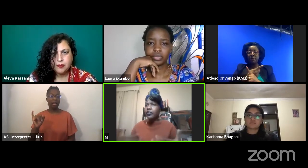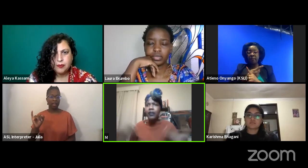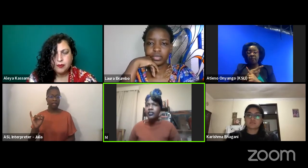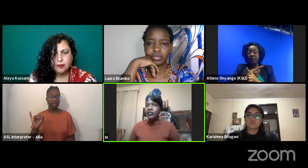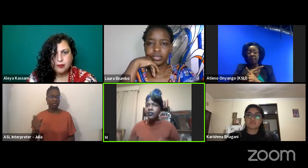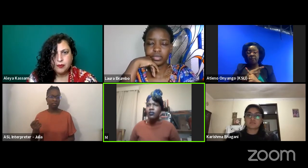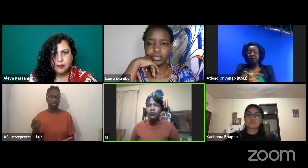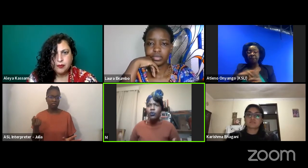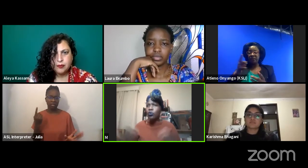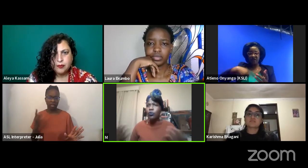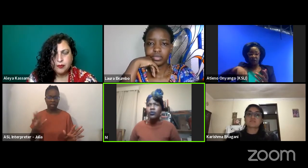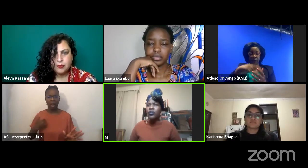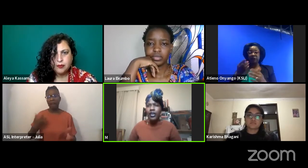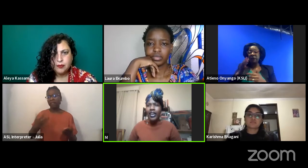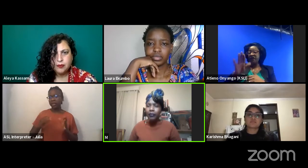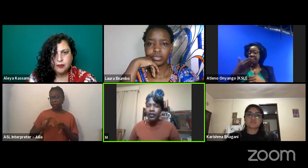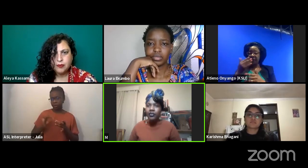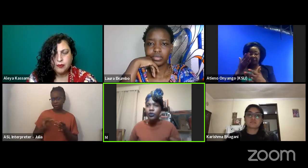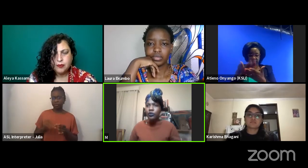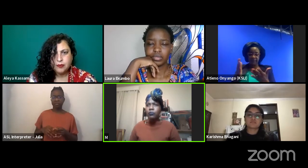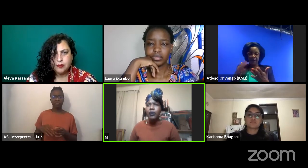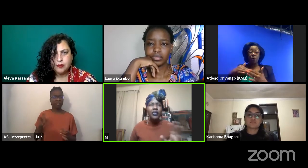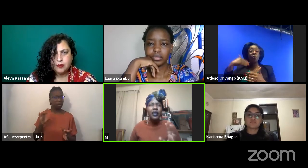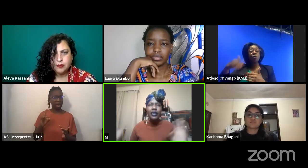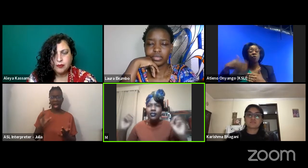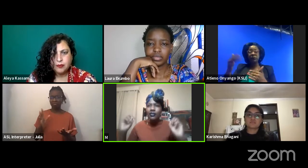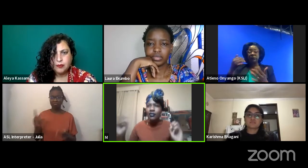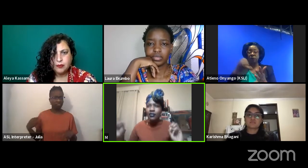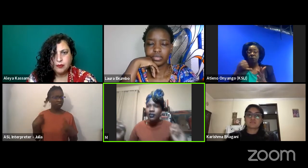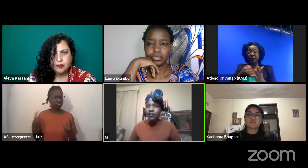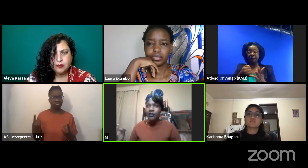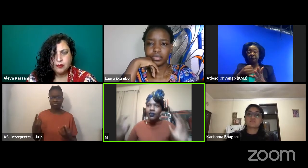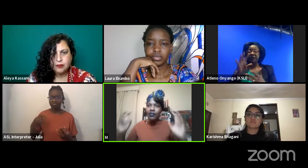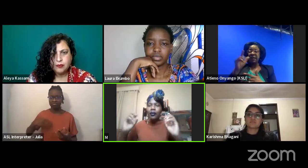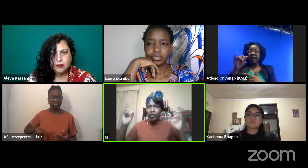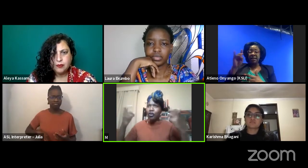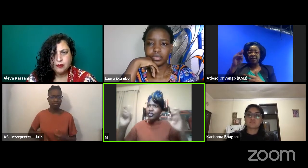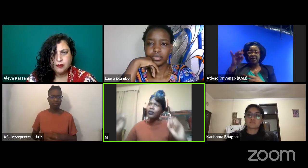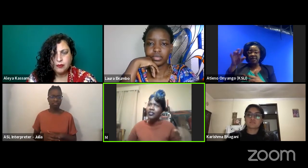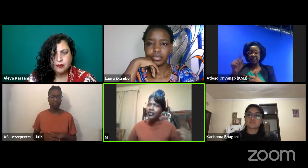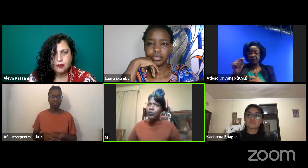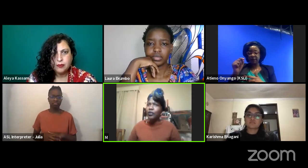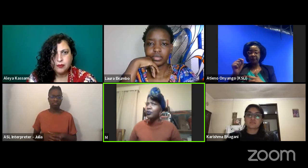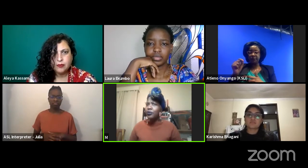feedback is something we always do even in the LAM letter, which is maybe the least thought out thing we do.